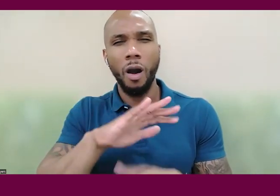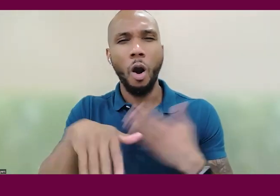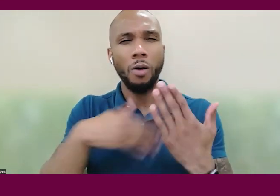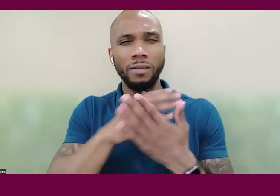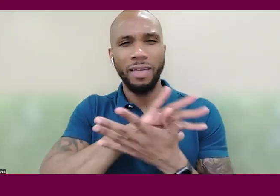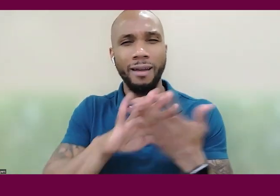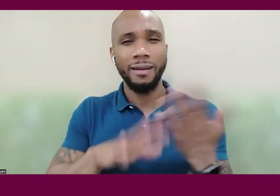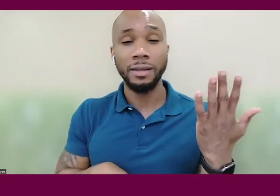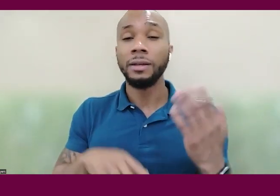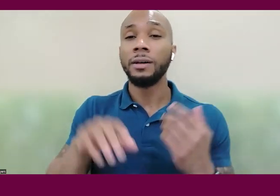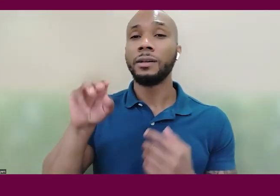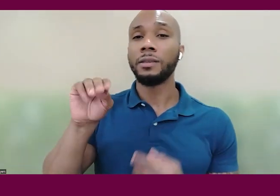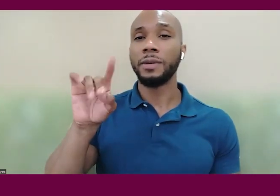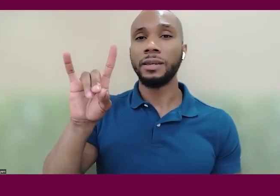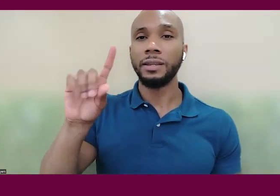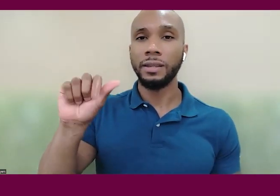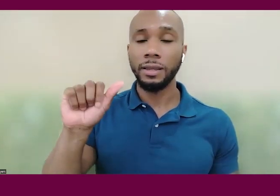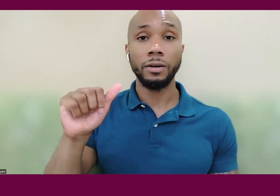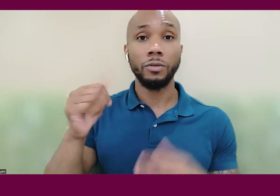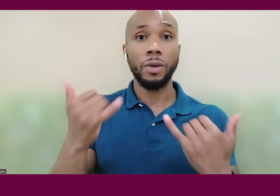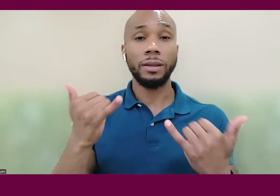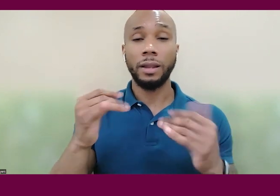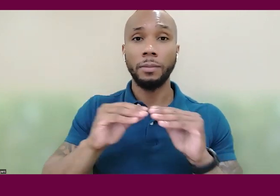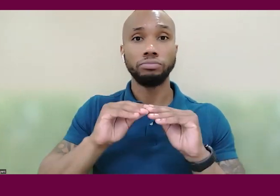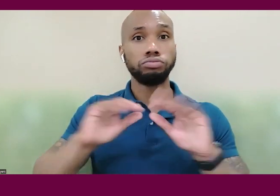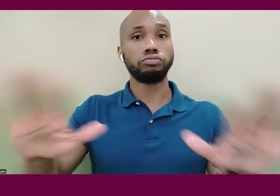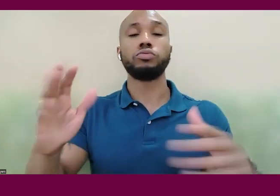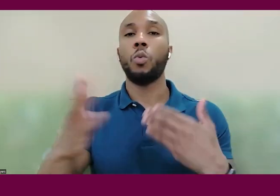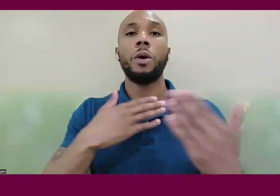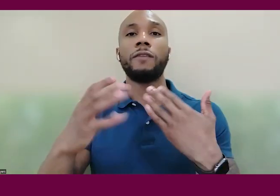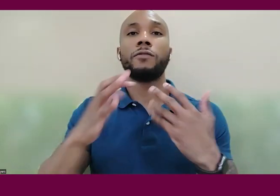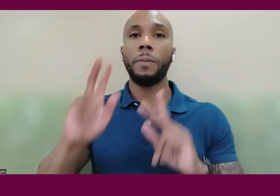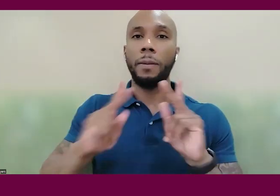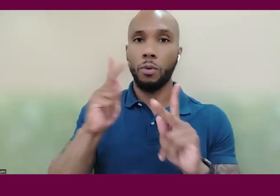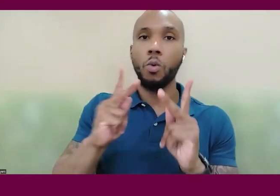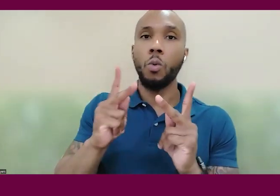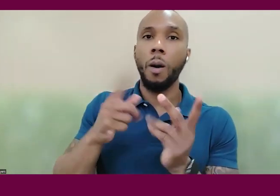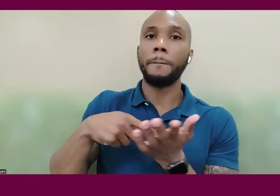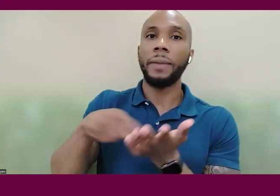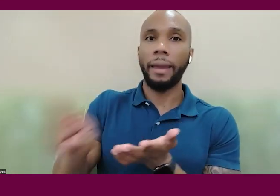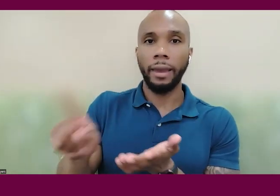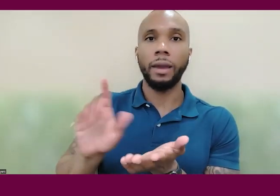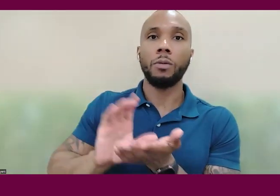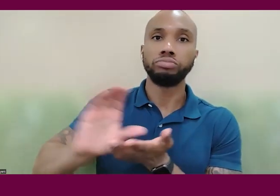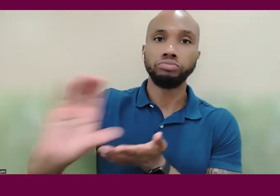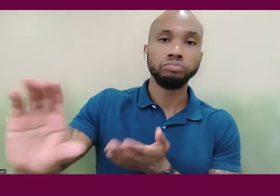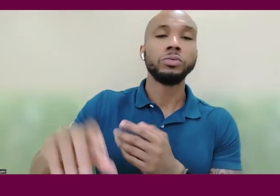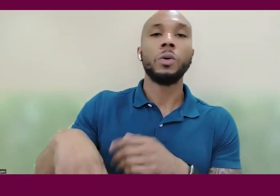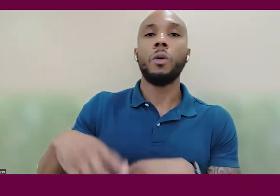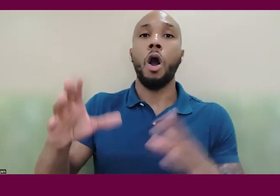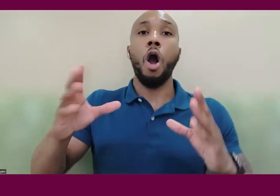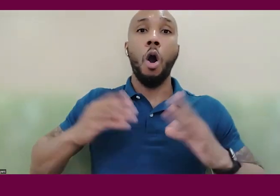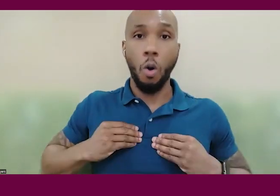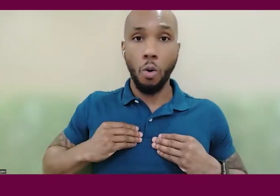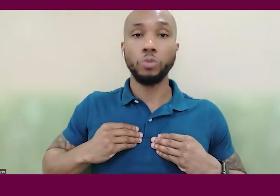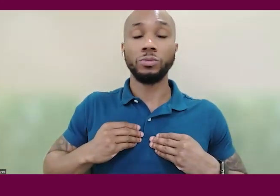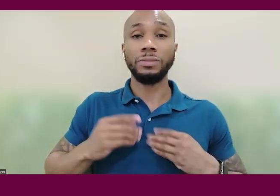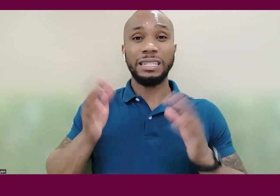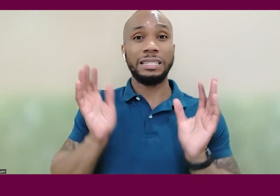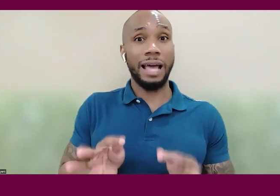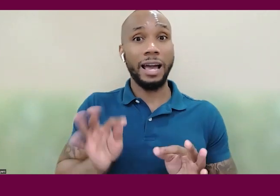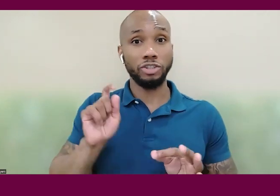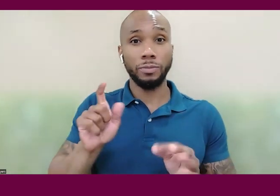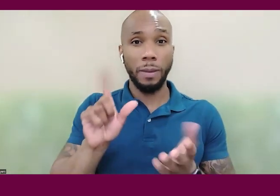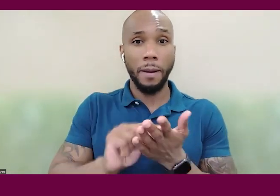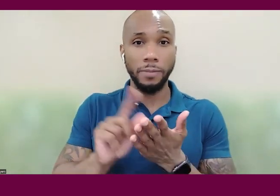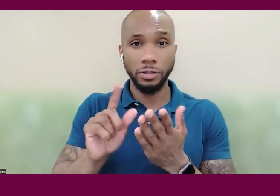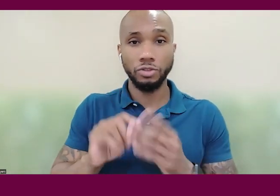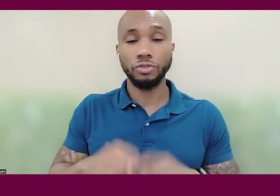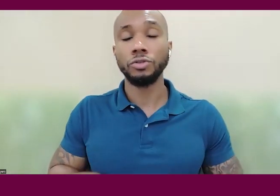The media puts out whatever those who own it says should be put out.